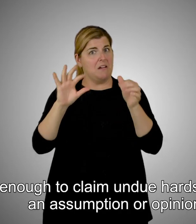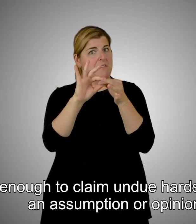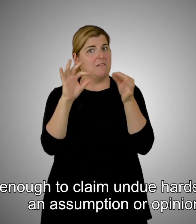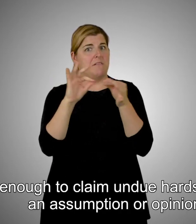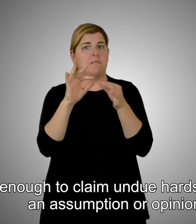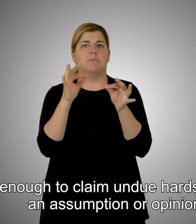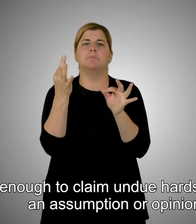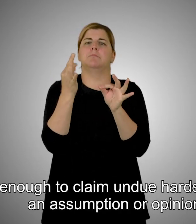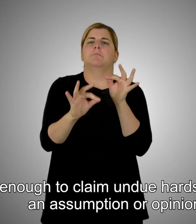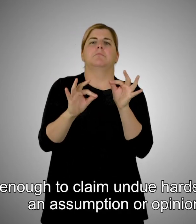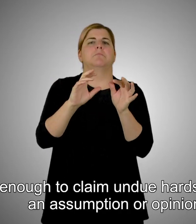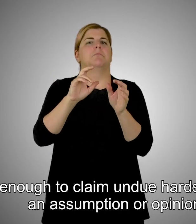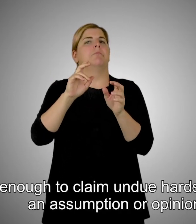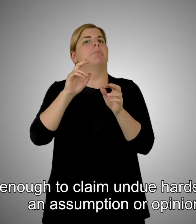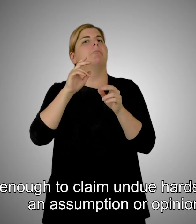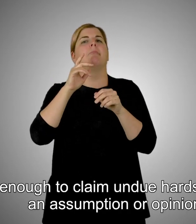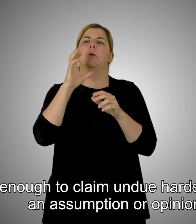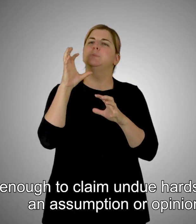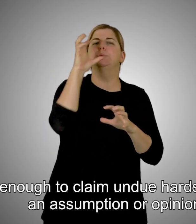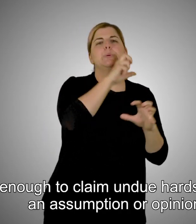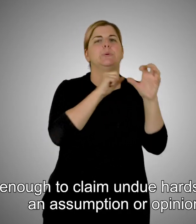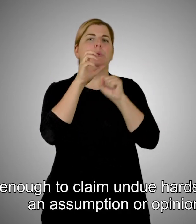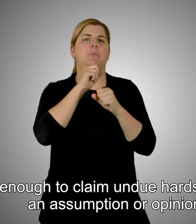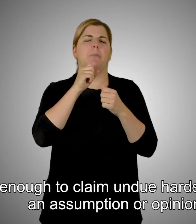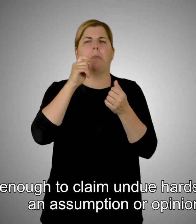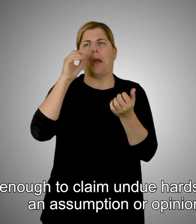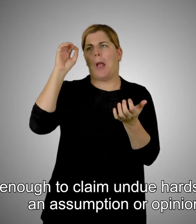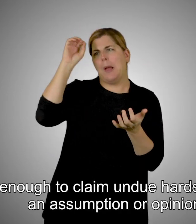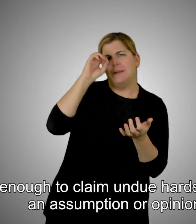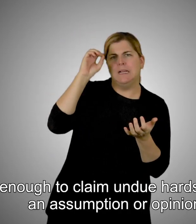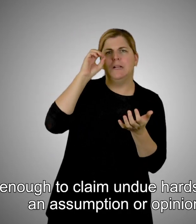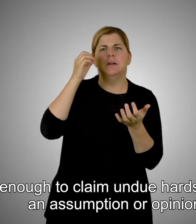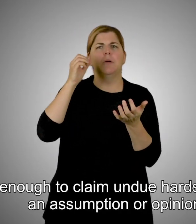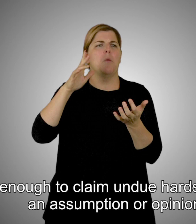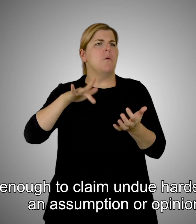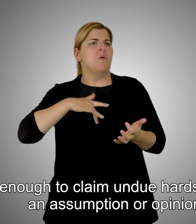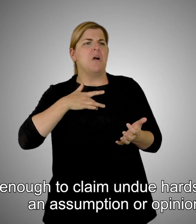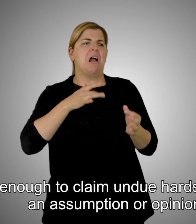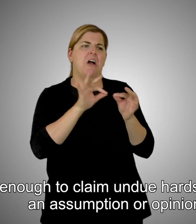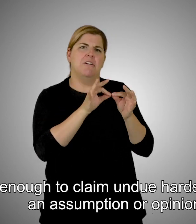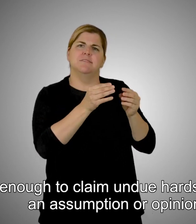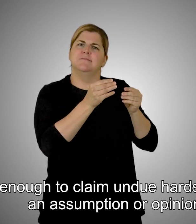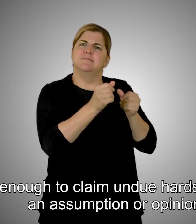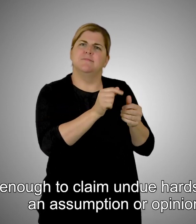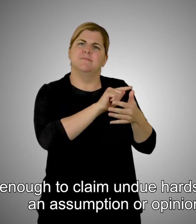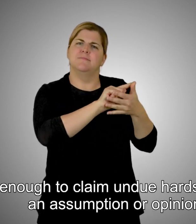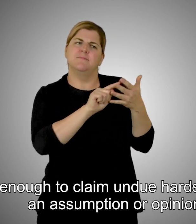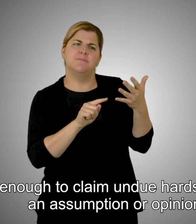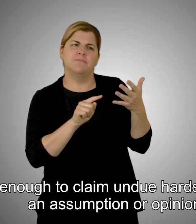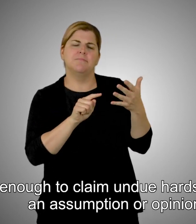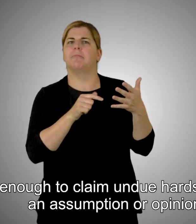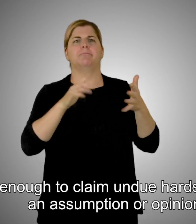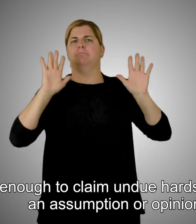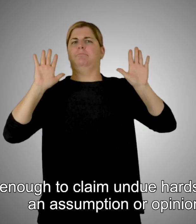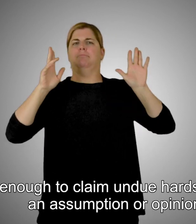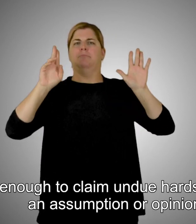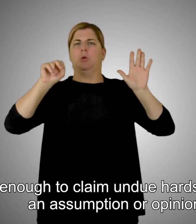It is not enough to claim undue hardship based on an assumption or opinion,